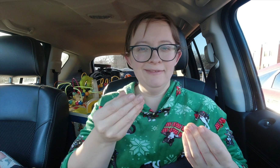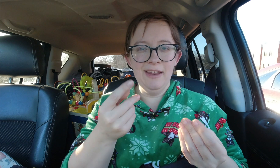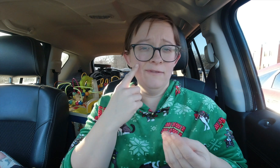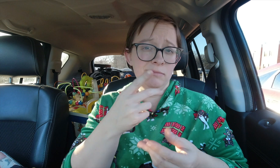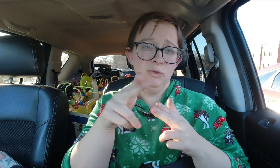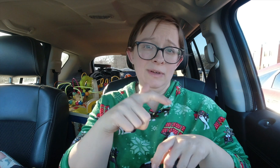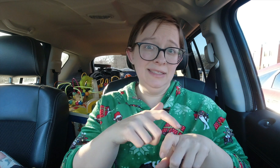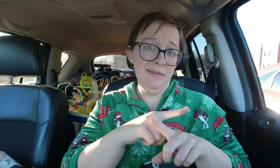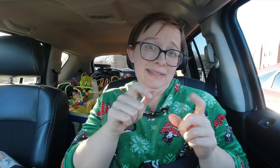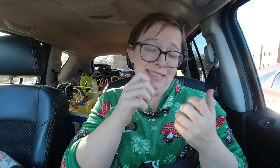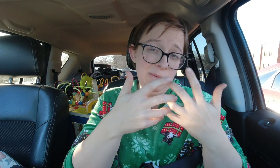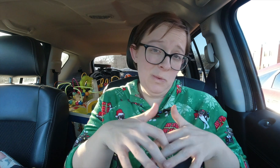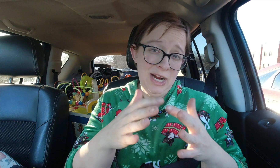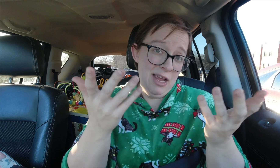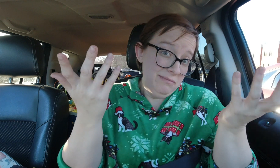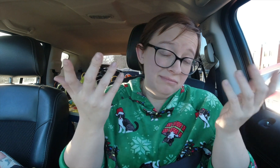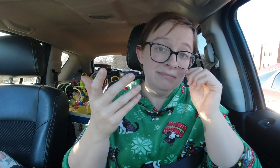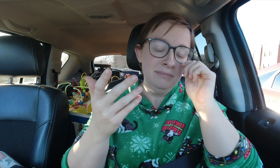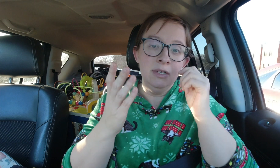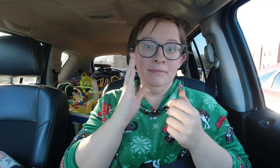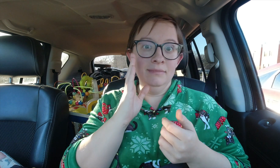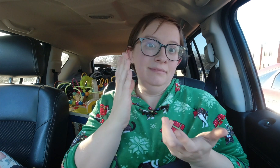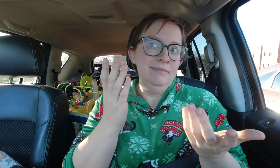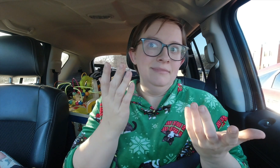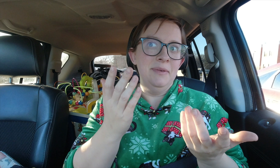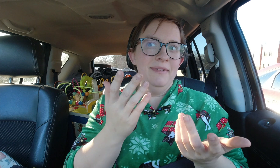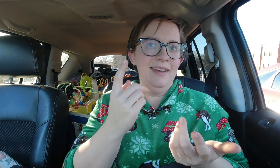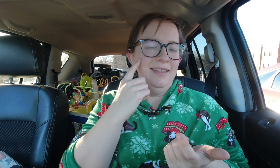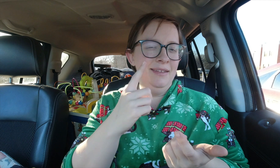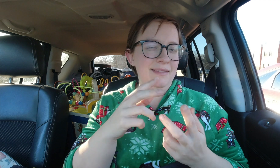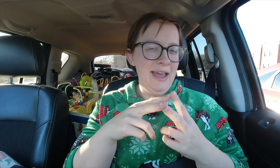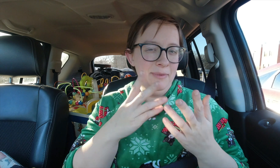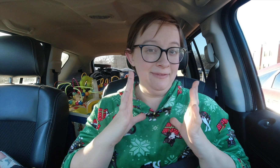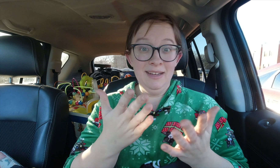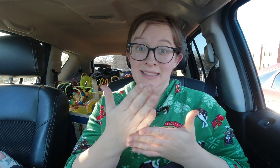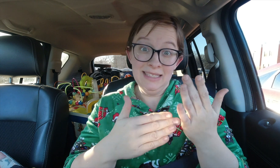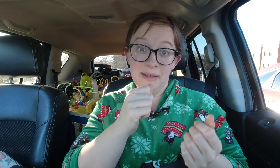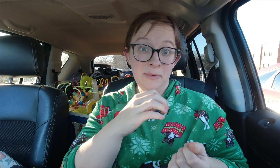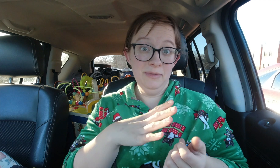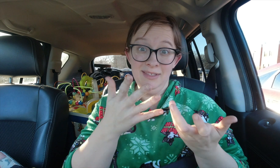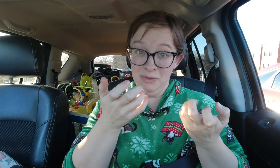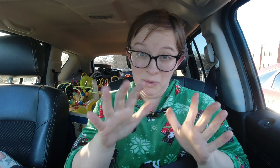I did breastfeed for a short time, but it just didn't work out and I think that either way is fine.